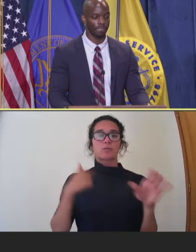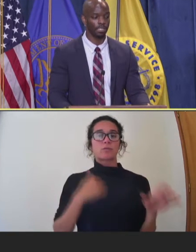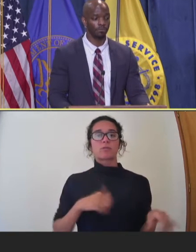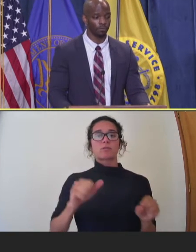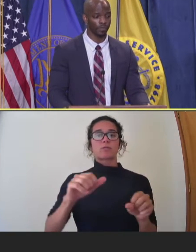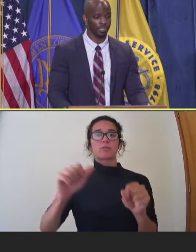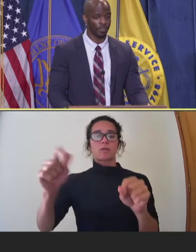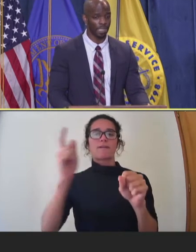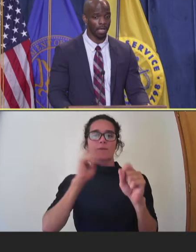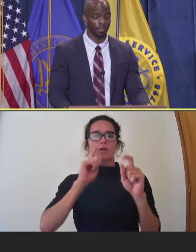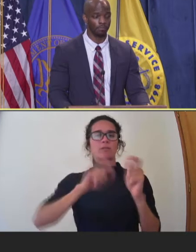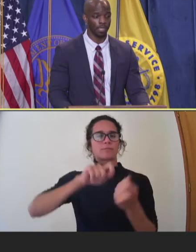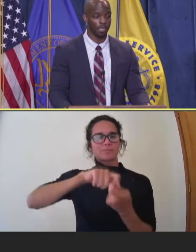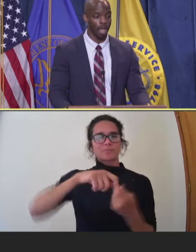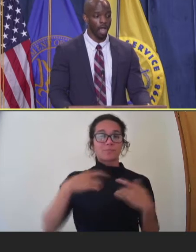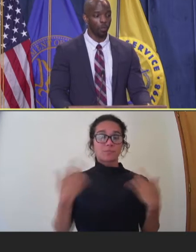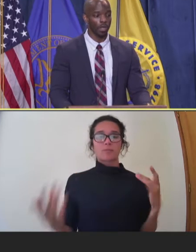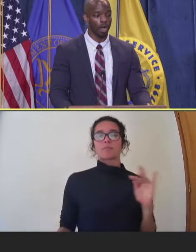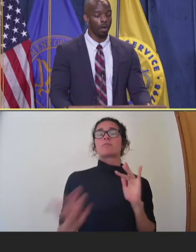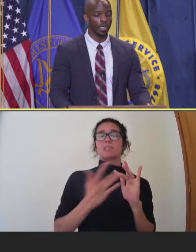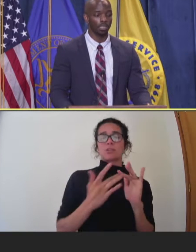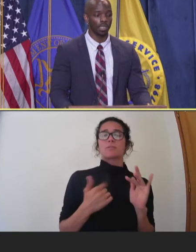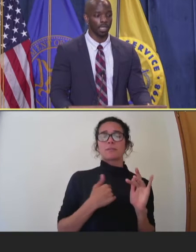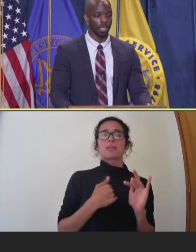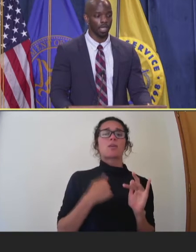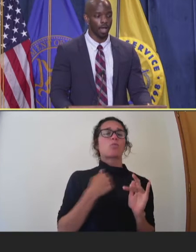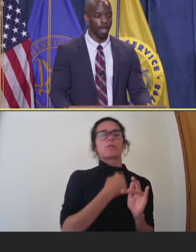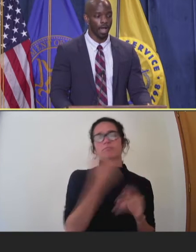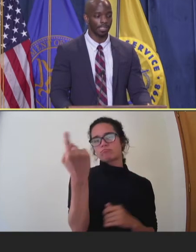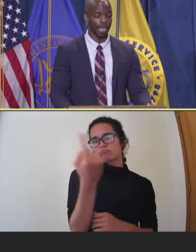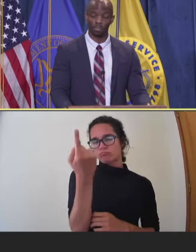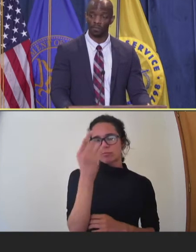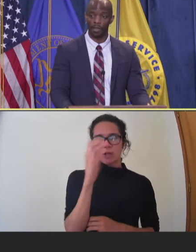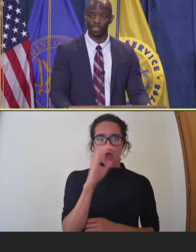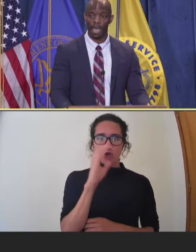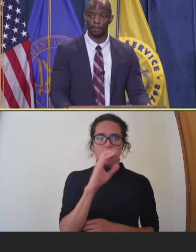please feel free to reach out to me. We are always looking to amplify what's happening